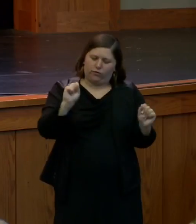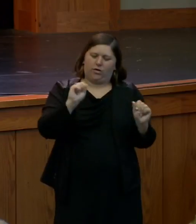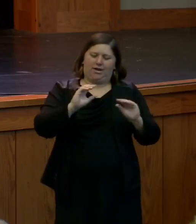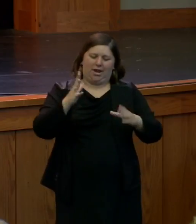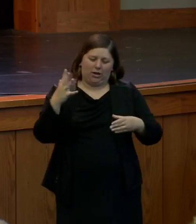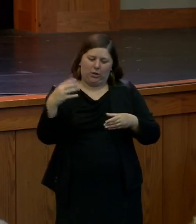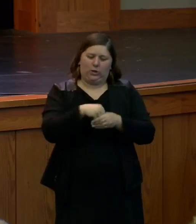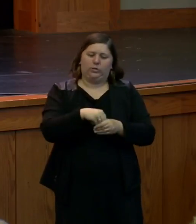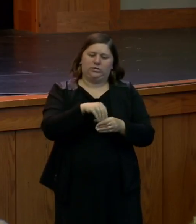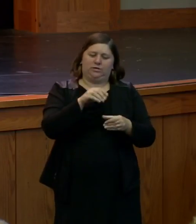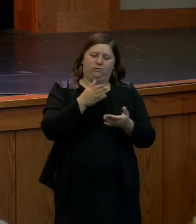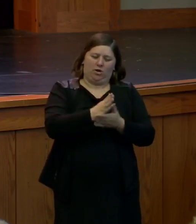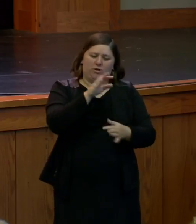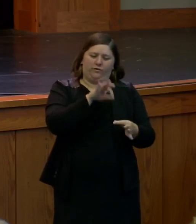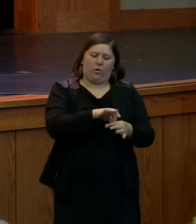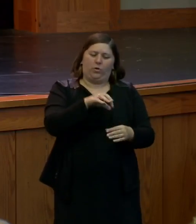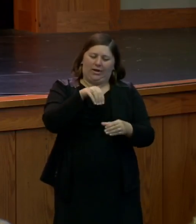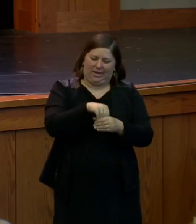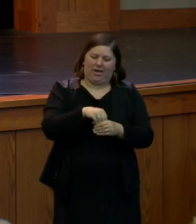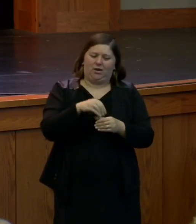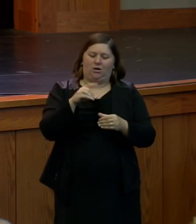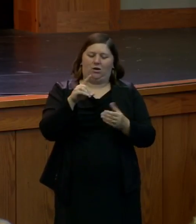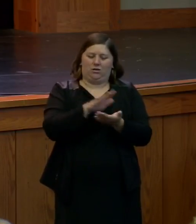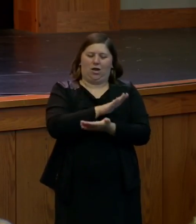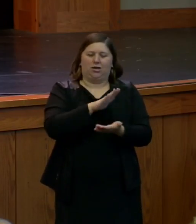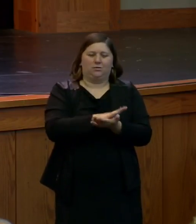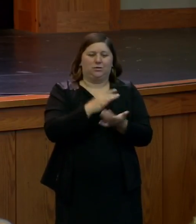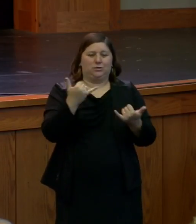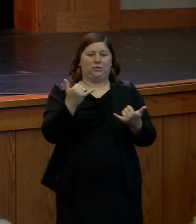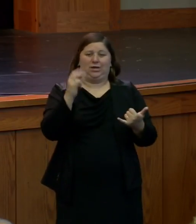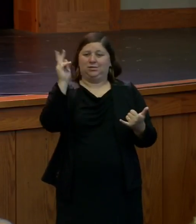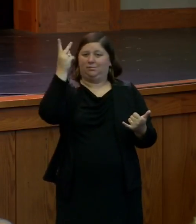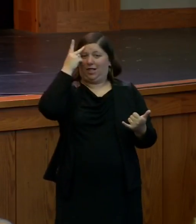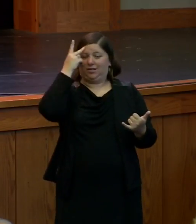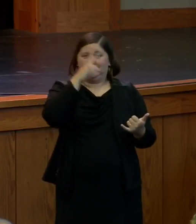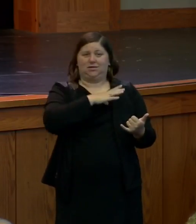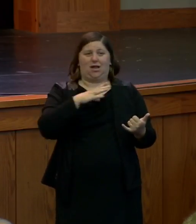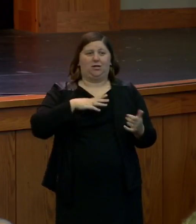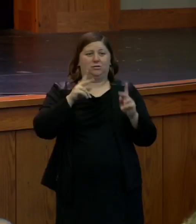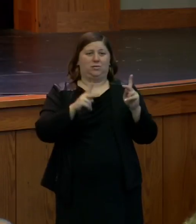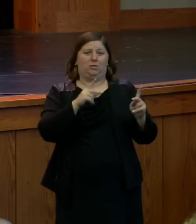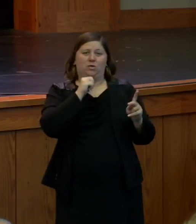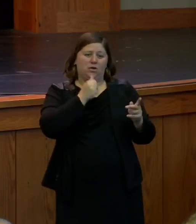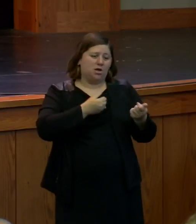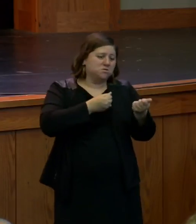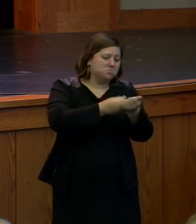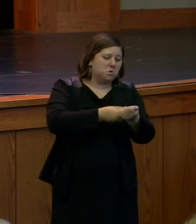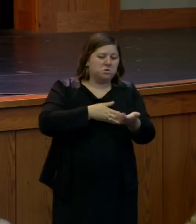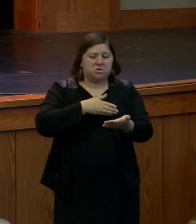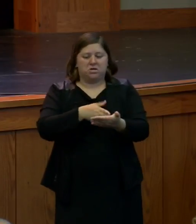IT IS MY OPINION IN THESE POLITICS CONGRESSMEN ARE NOT GOING TO VOTE FOR OR AGAINST THE SPECIFICS OF THE CONSTITUTION.